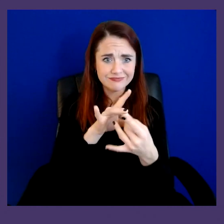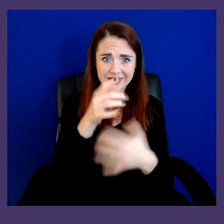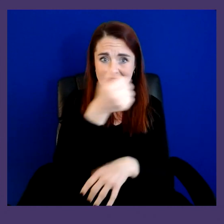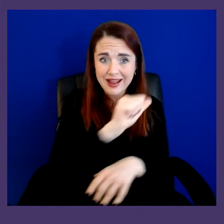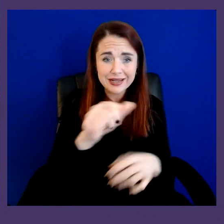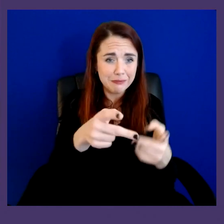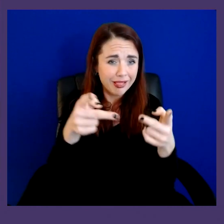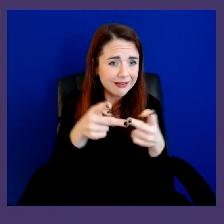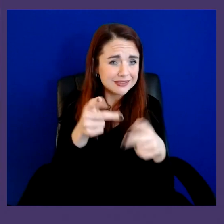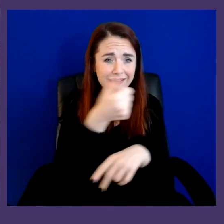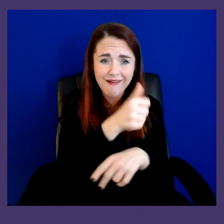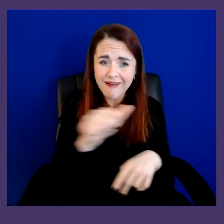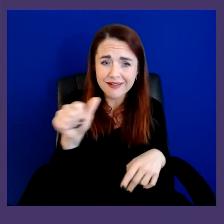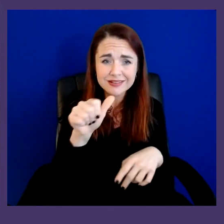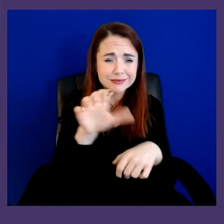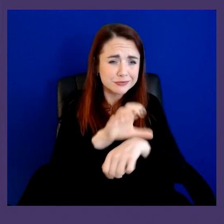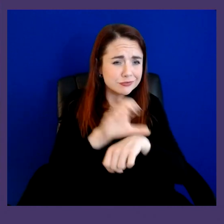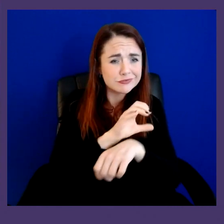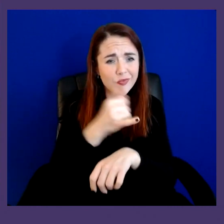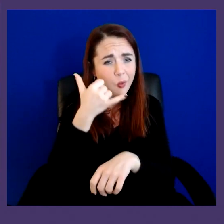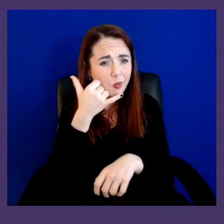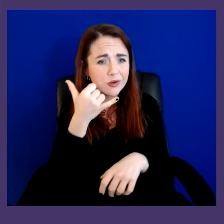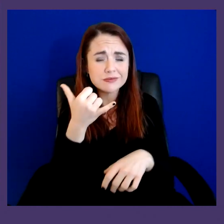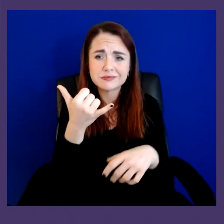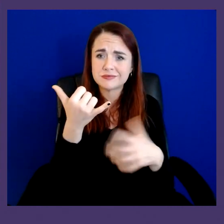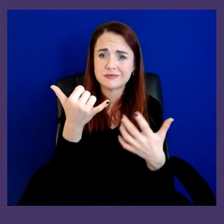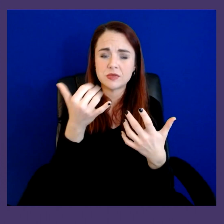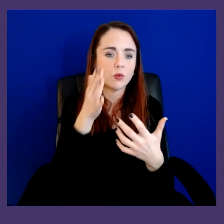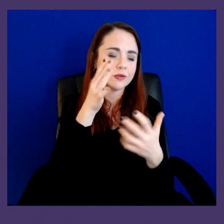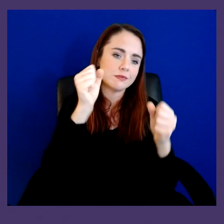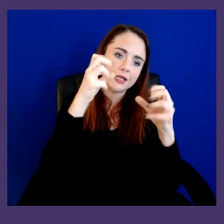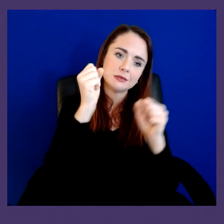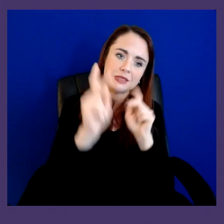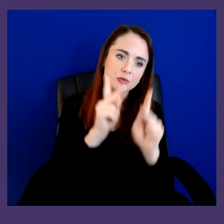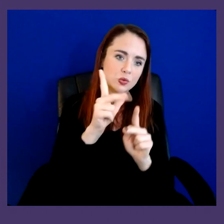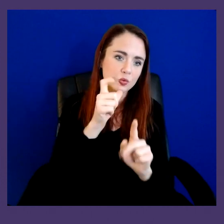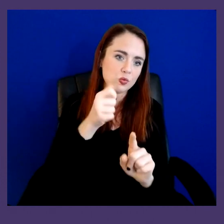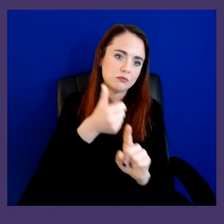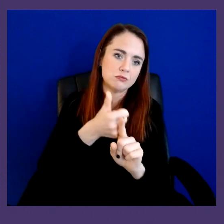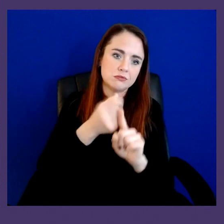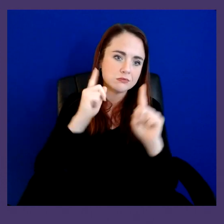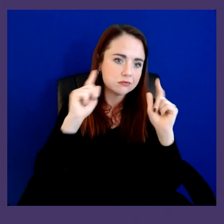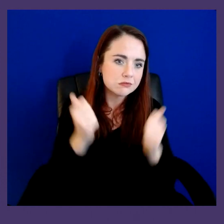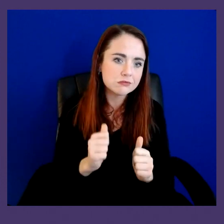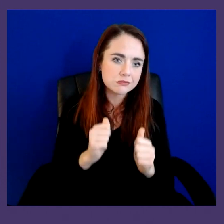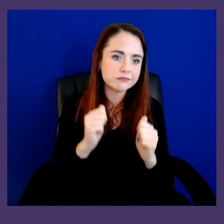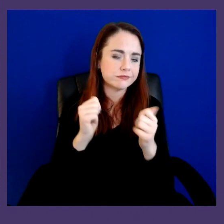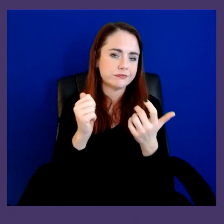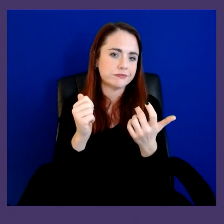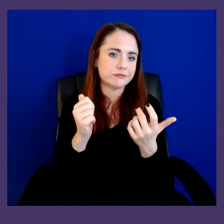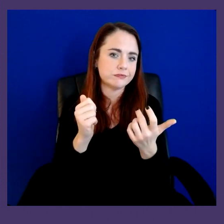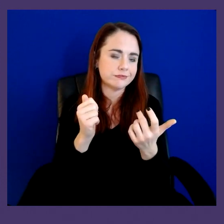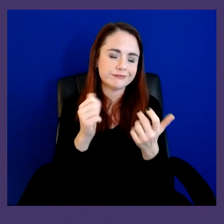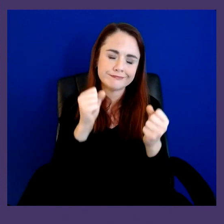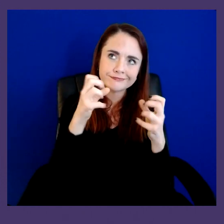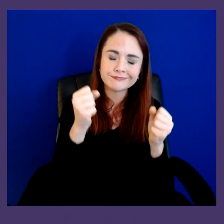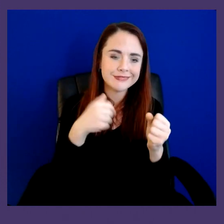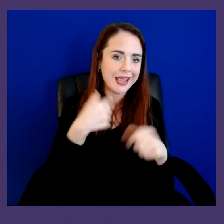it will just be amazing for people with hearing loss to have this available, so I can't wait. It's already exploding out there,